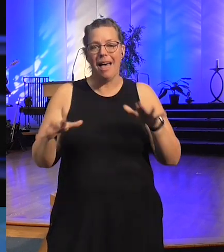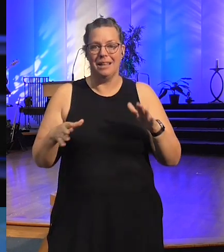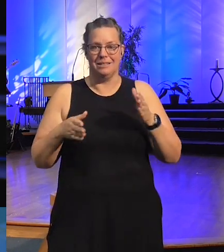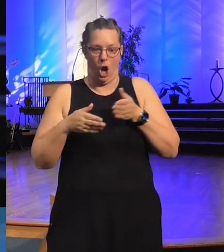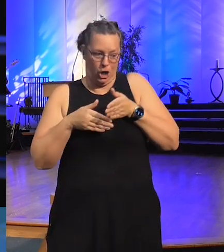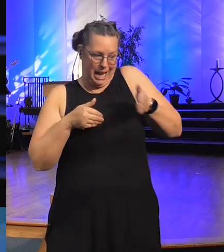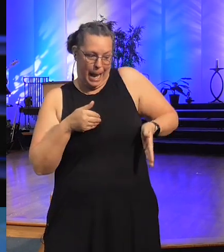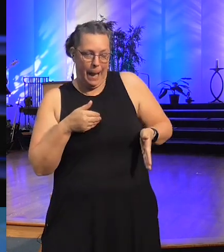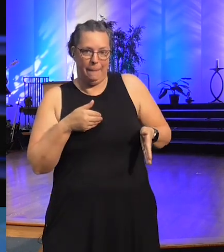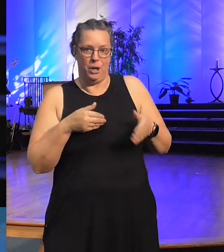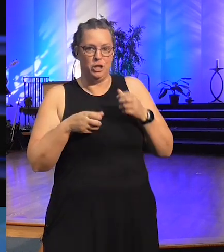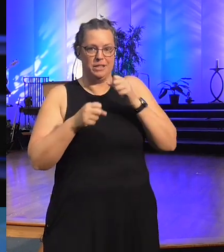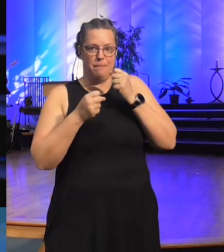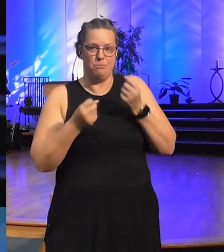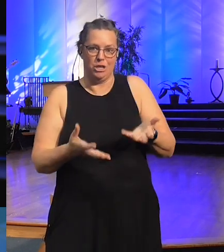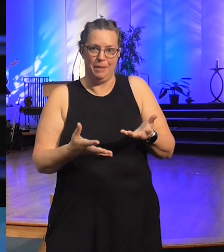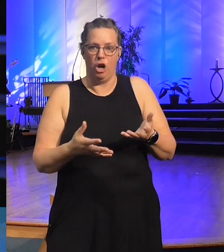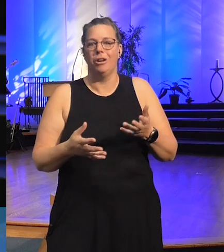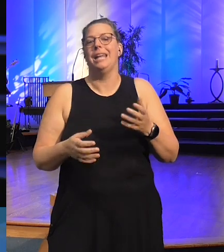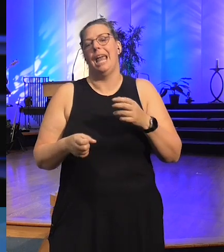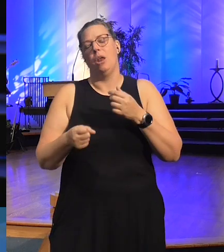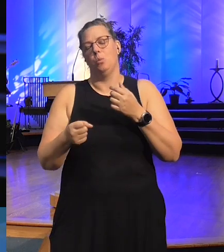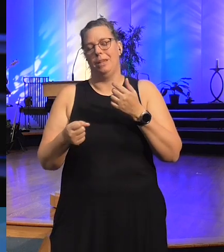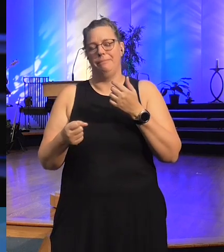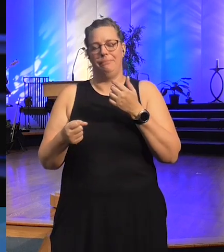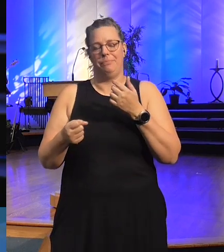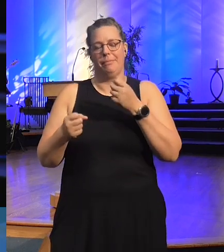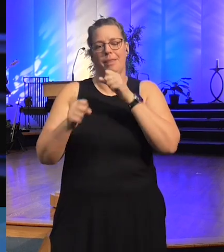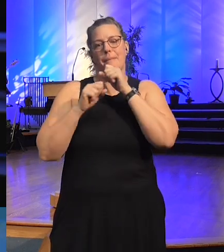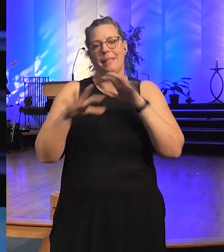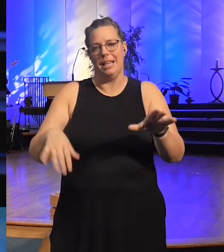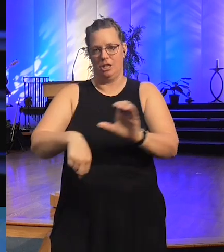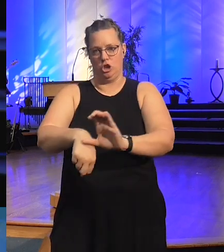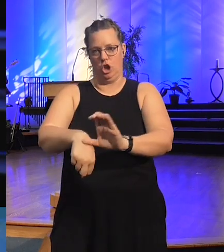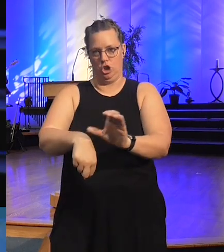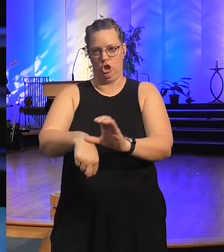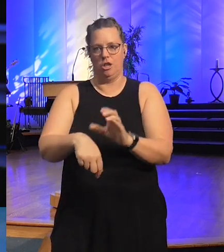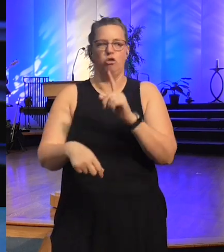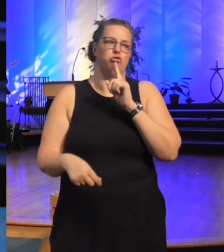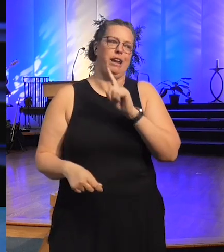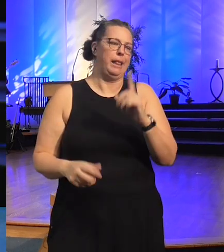and we bless the prosperity of Mile High church so it's a beautiful ritual so even if you don't